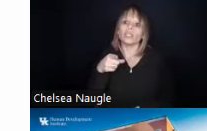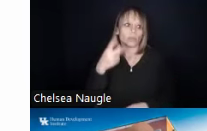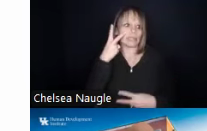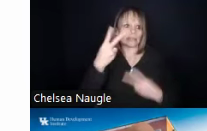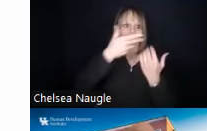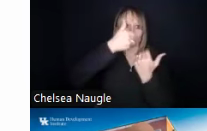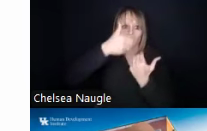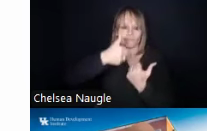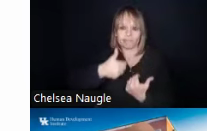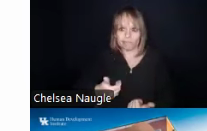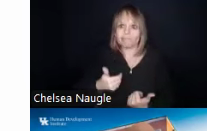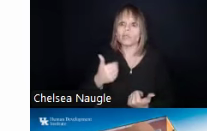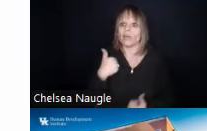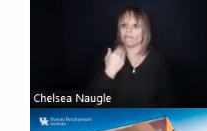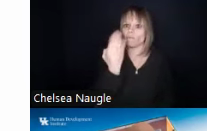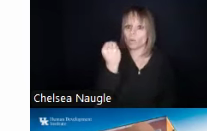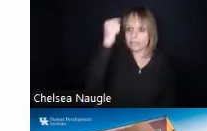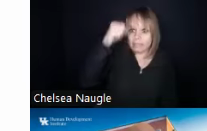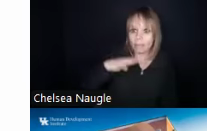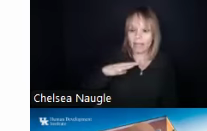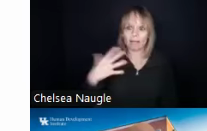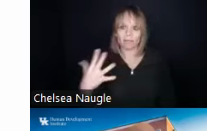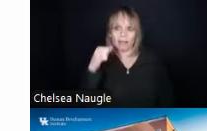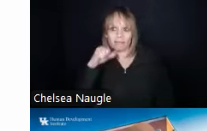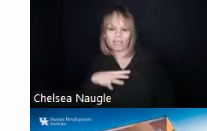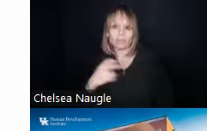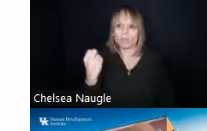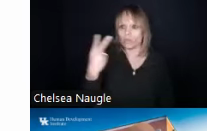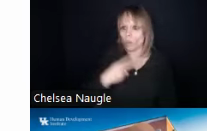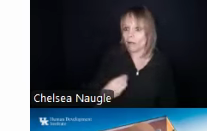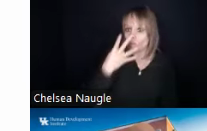12 Caucasian, four black Caucasian uh combination to Latino or Latino, one of